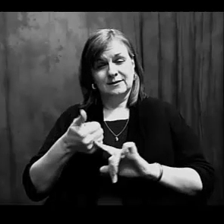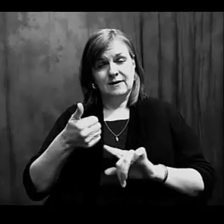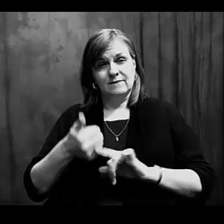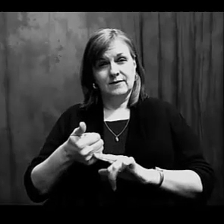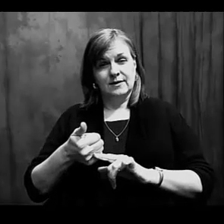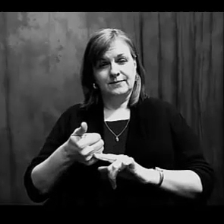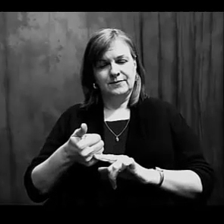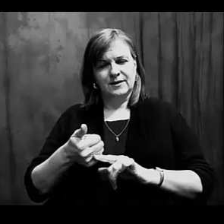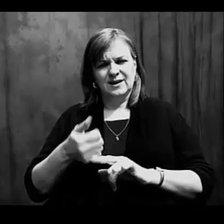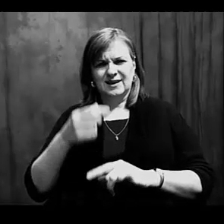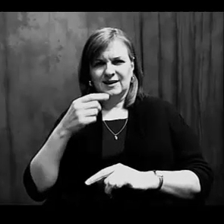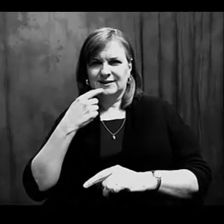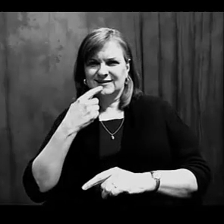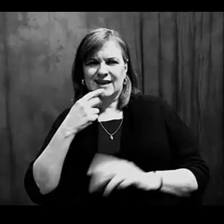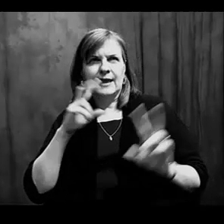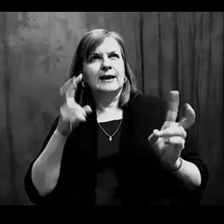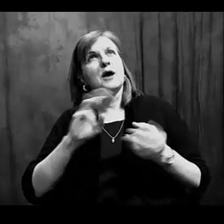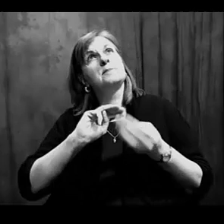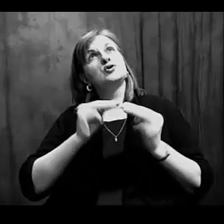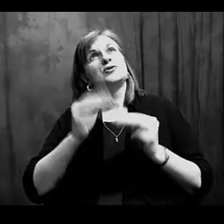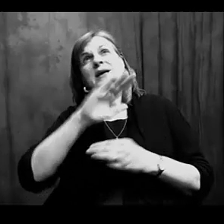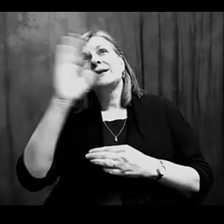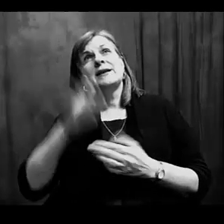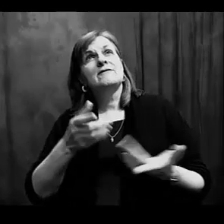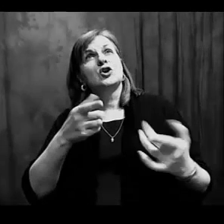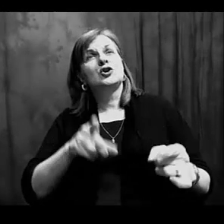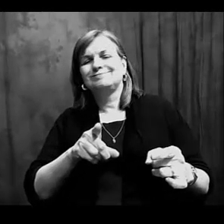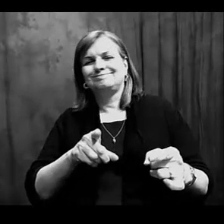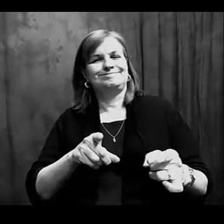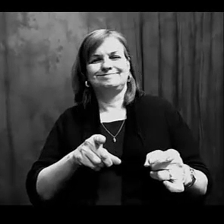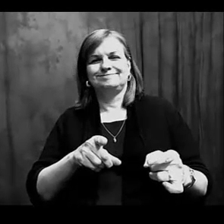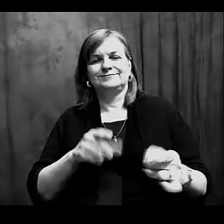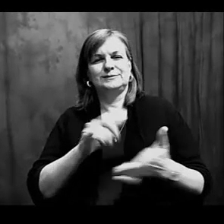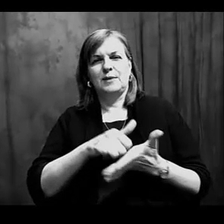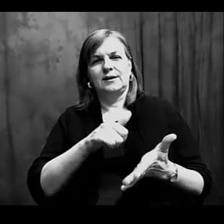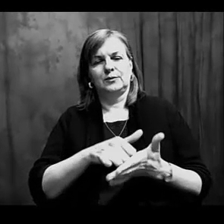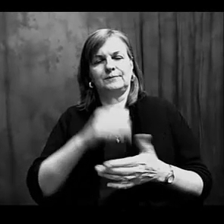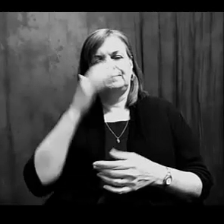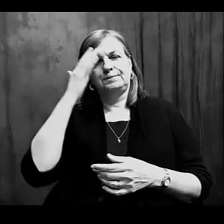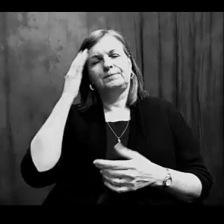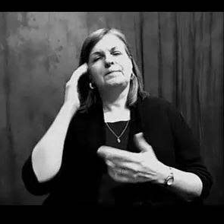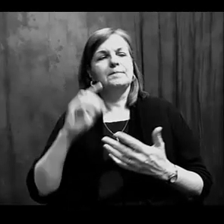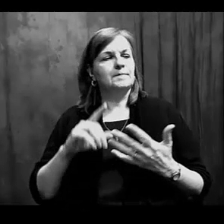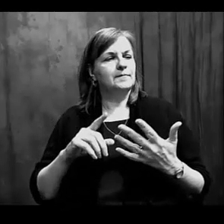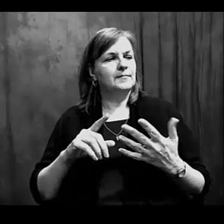so to say that a mutation would never occur is kind of farfetched